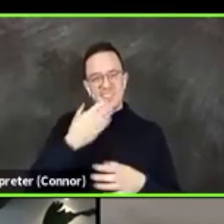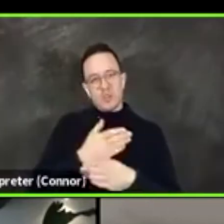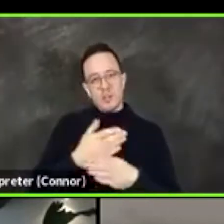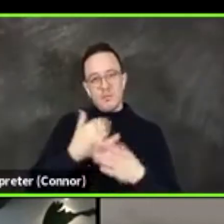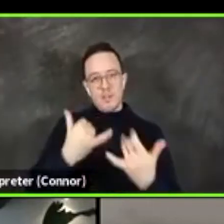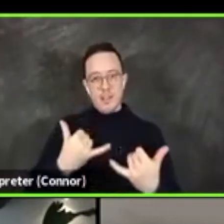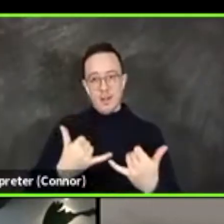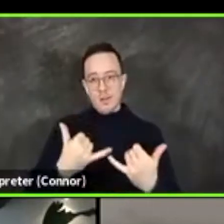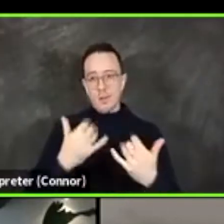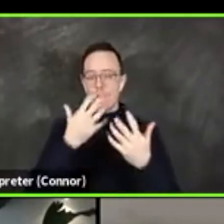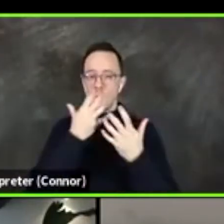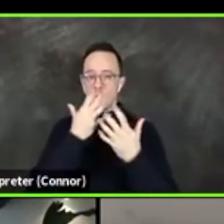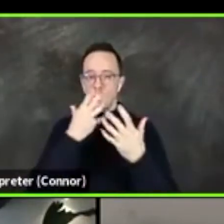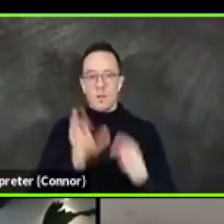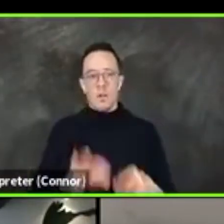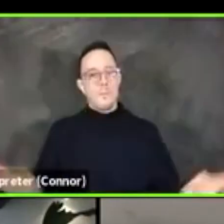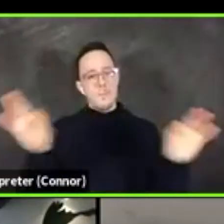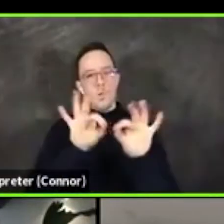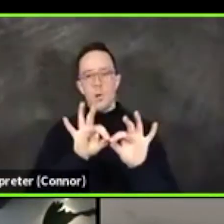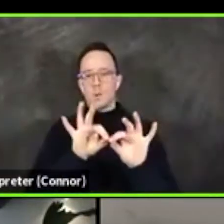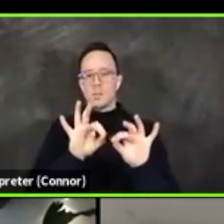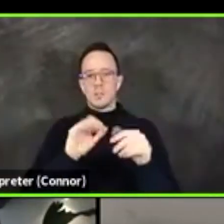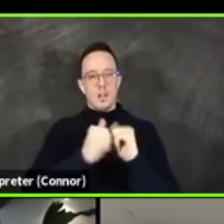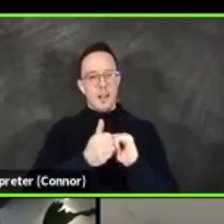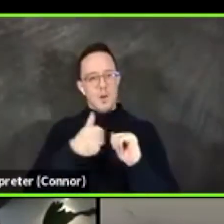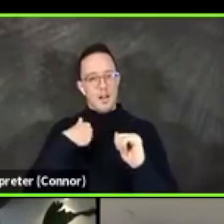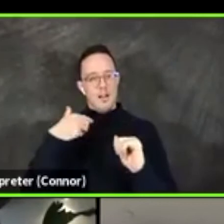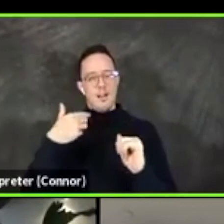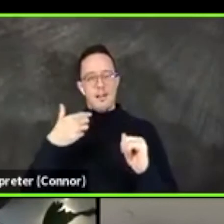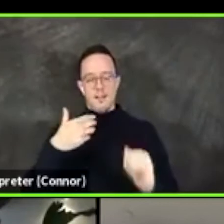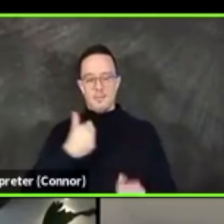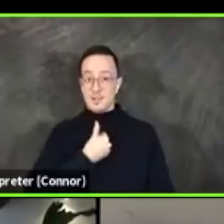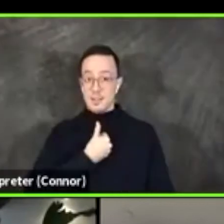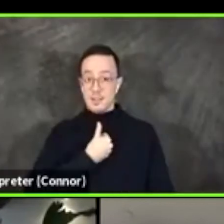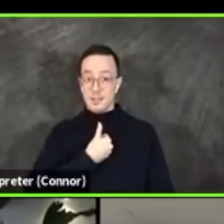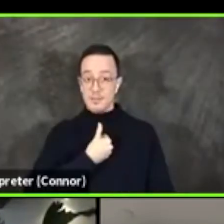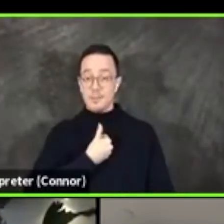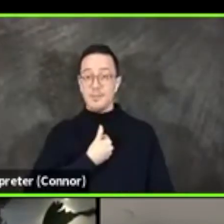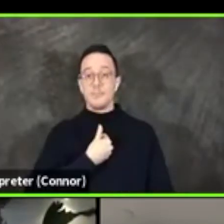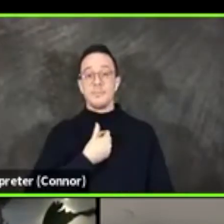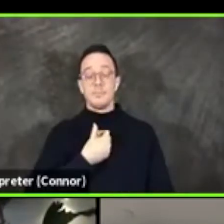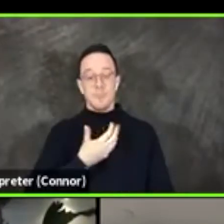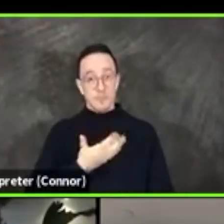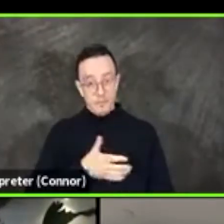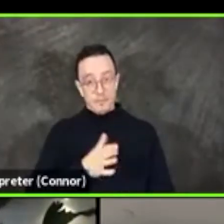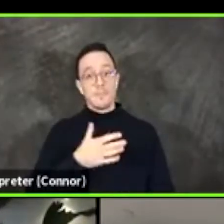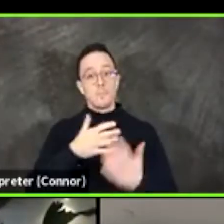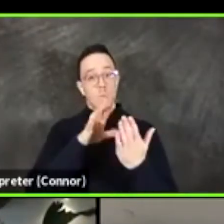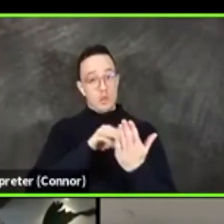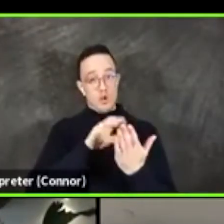WAYS IN WHICH, I'VE REALLY HAD TO -- AND WILL CONTINUE TO LEARN, THE -- THE